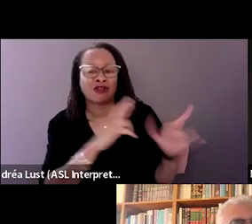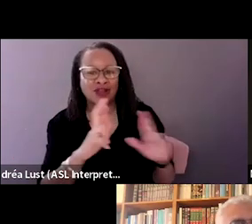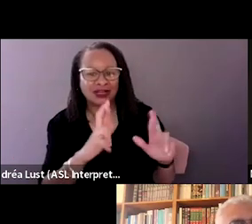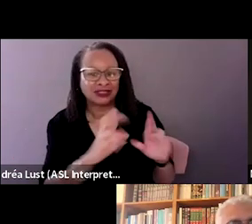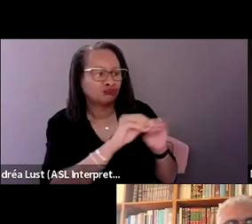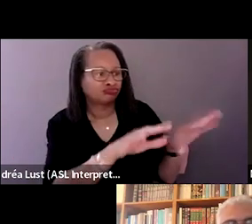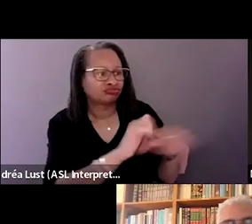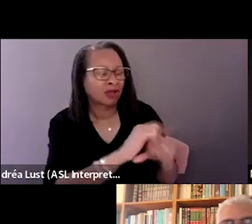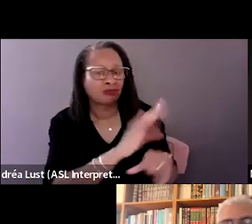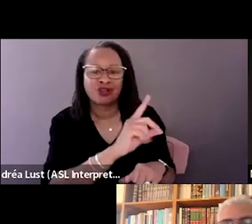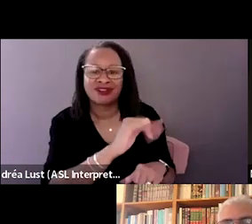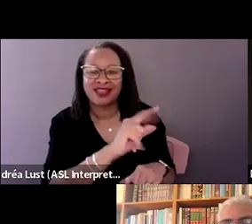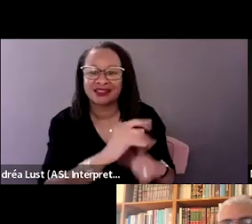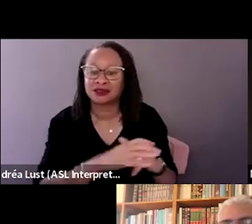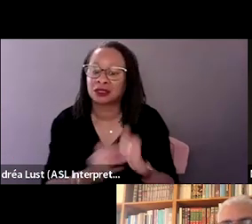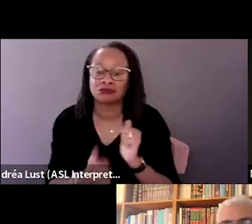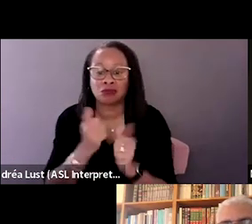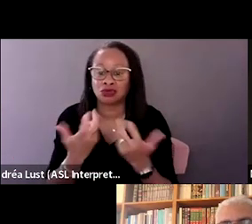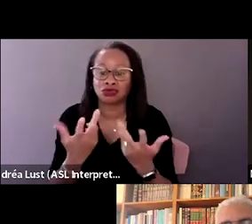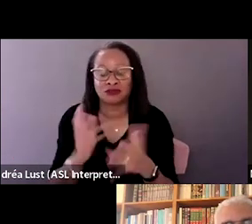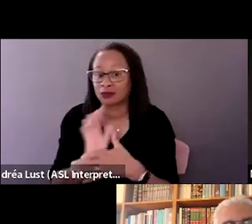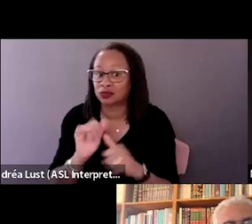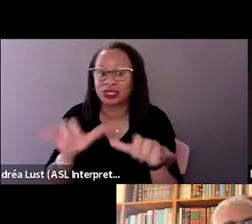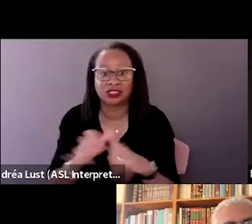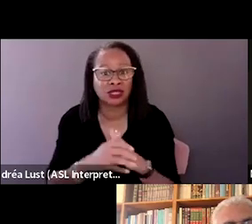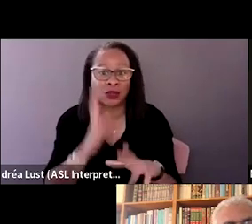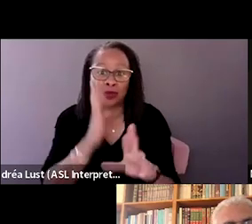before we broadcasted it, it'll be respected in a way.